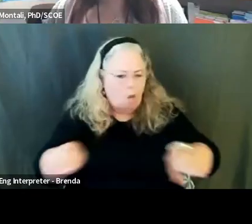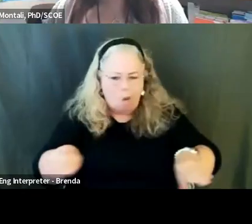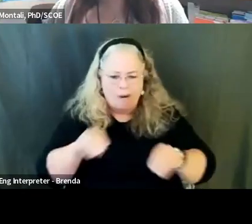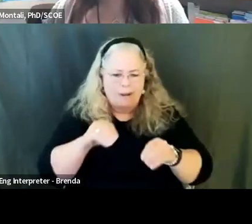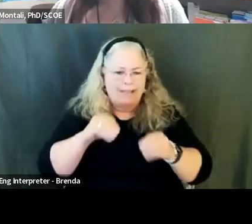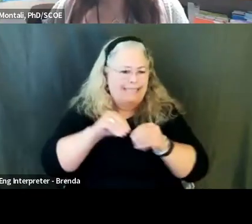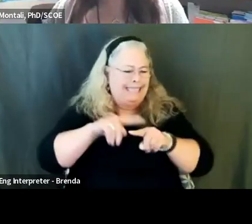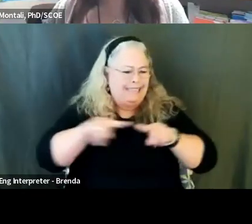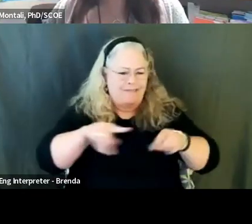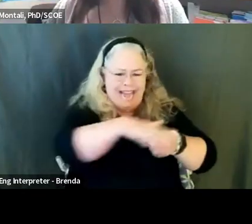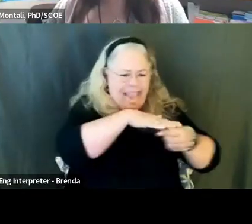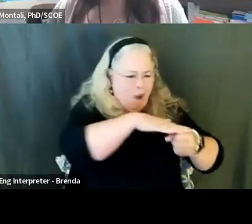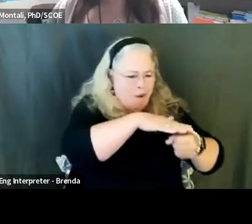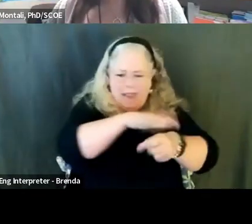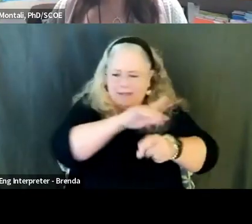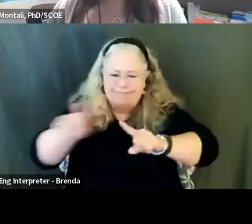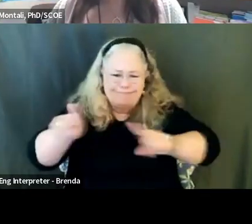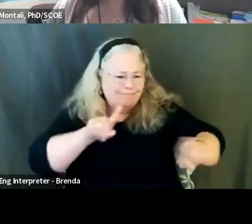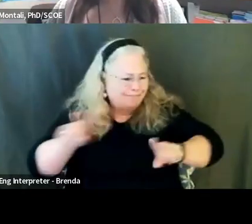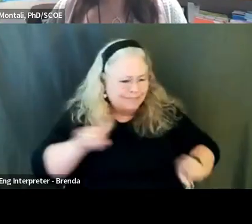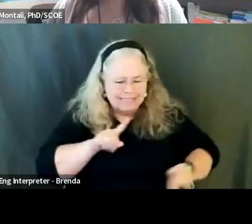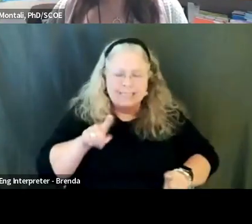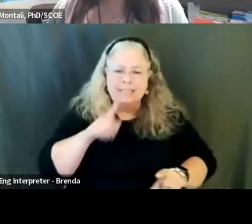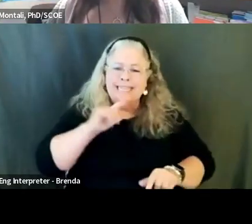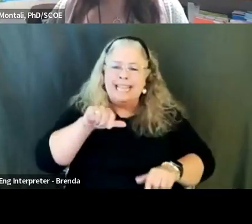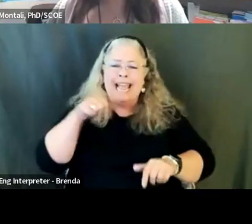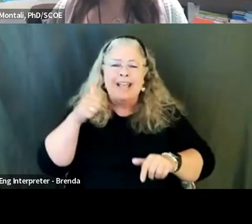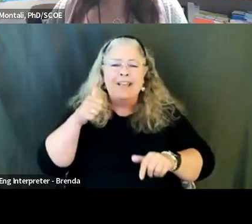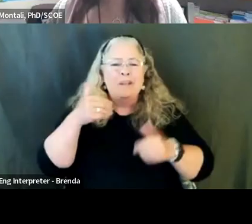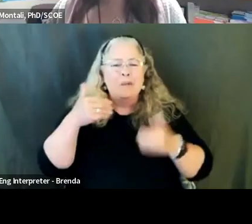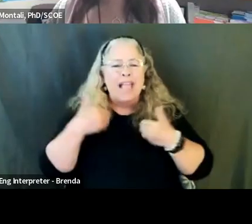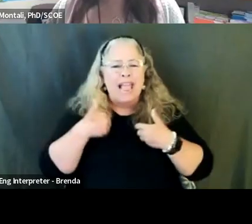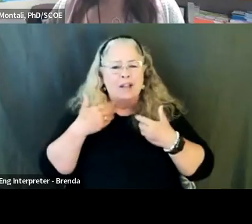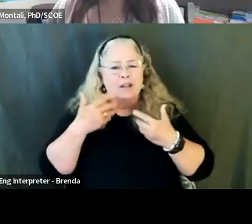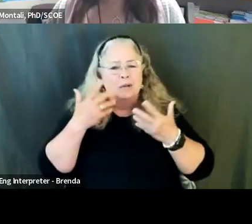at the puppet station. The other thing that we have that was you know kind of that “Whoa!